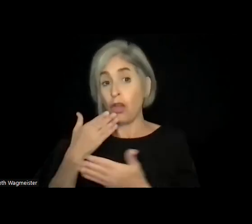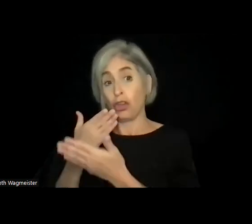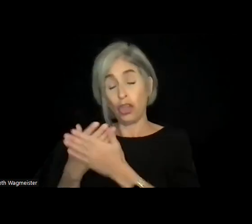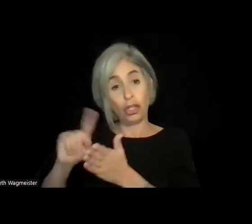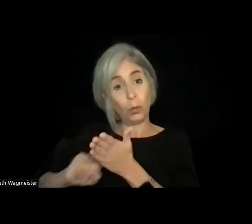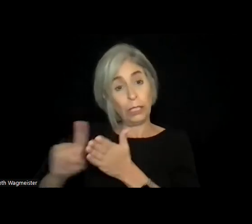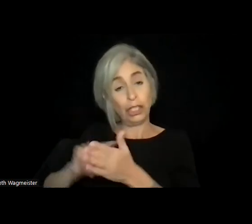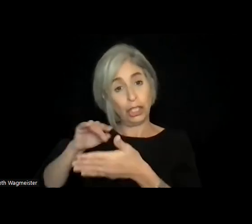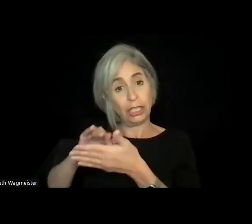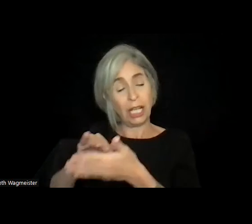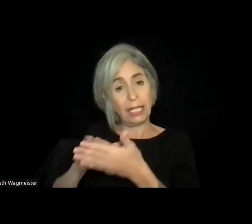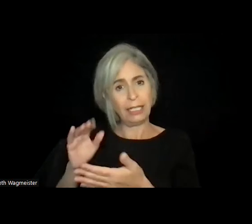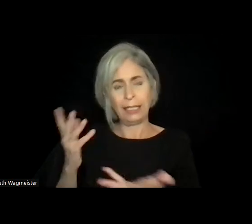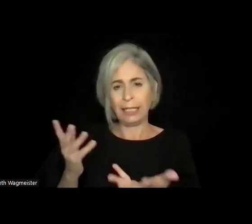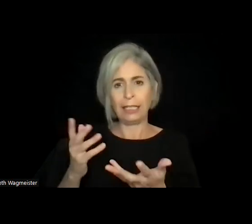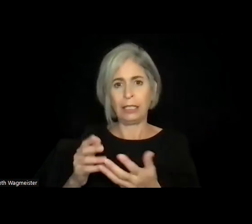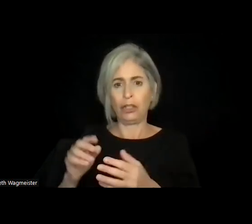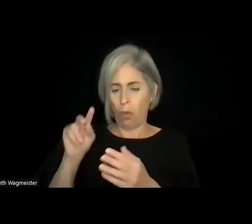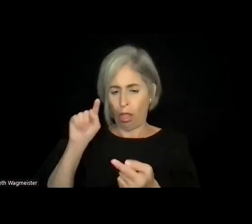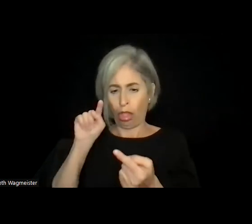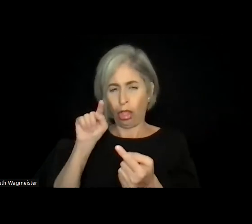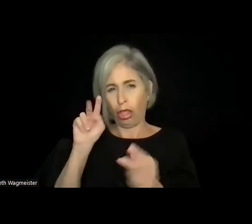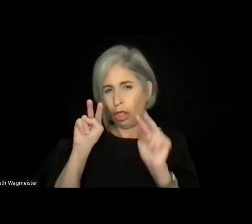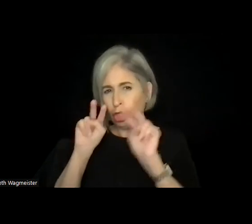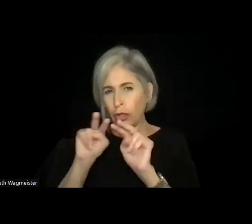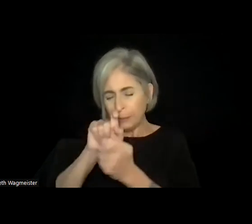used for robust scientific investigations? Well,